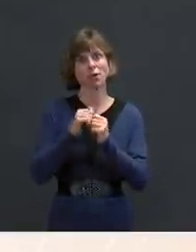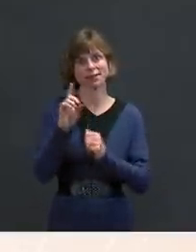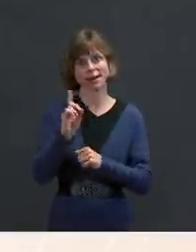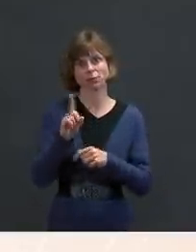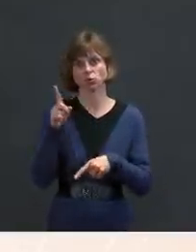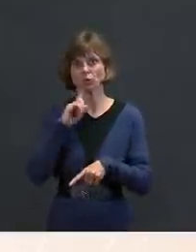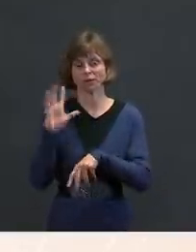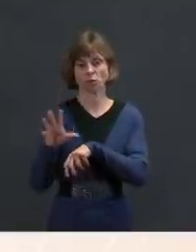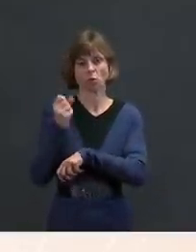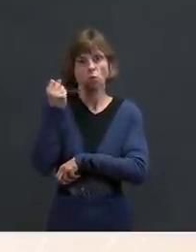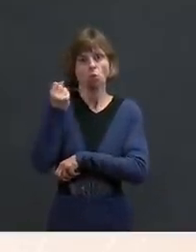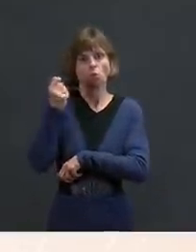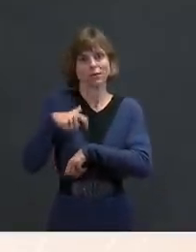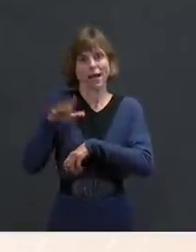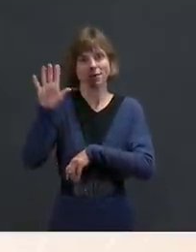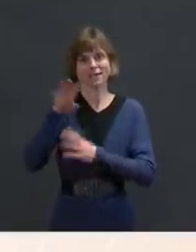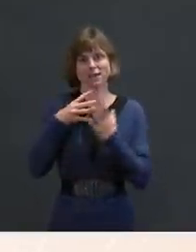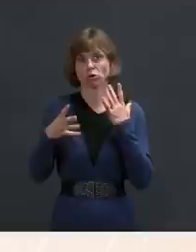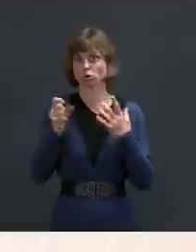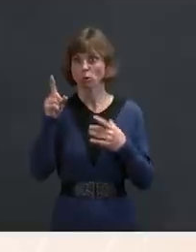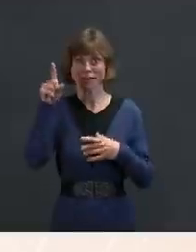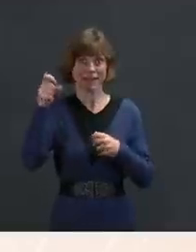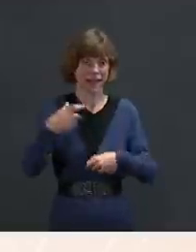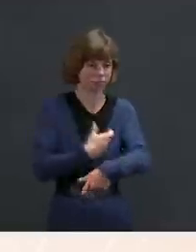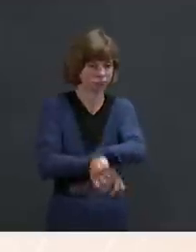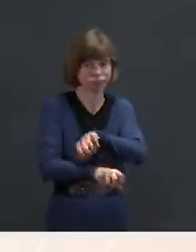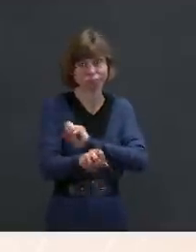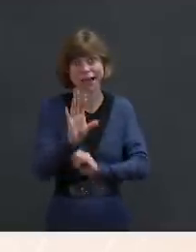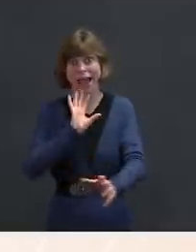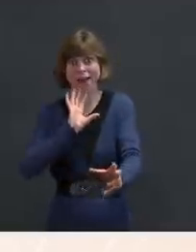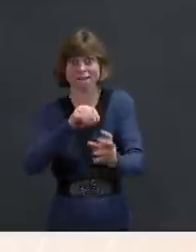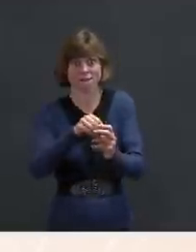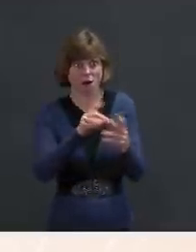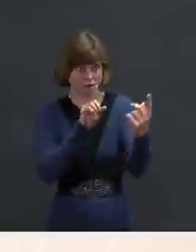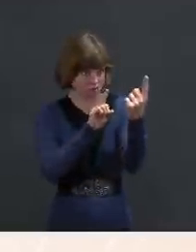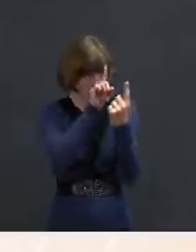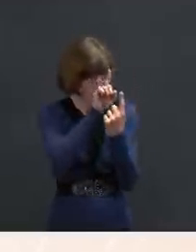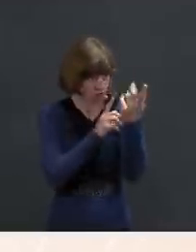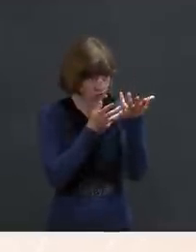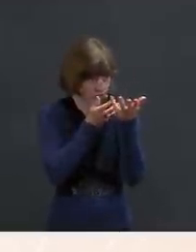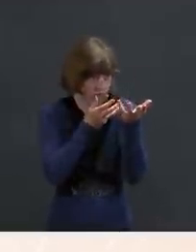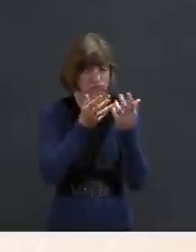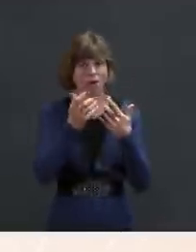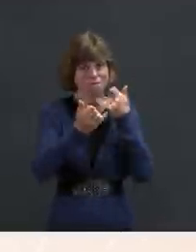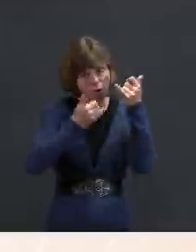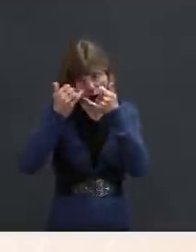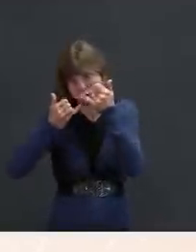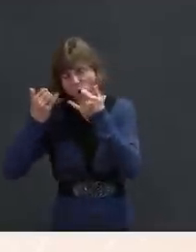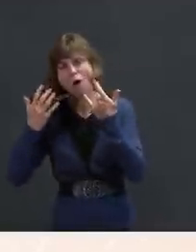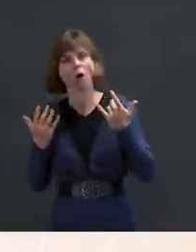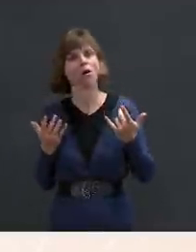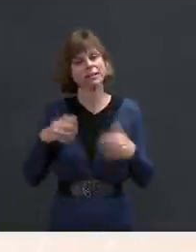to ensure that he can be engaged, roll up his sleeves, and be personally involved in making phone calls, having more Zoom meetings,